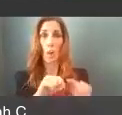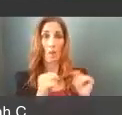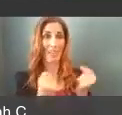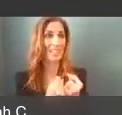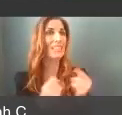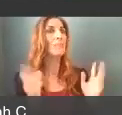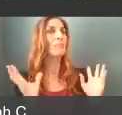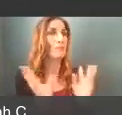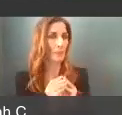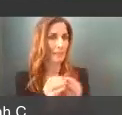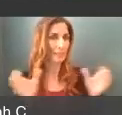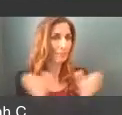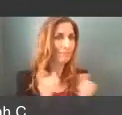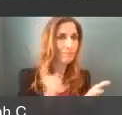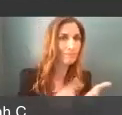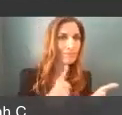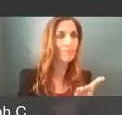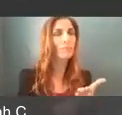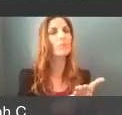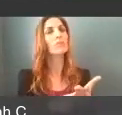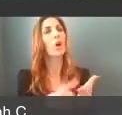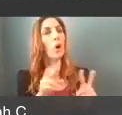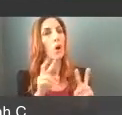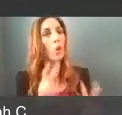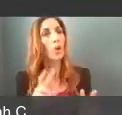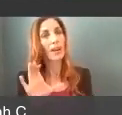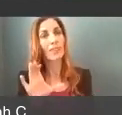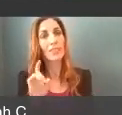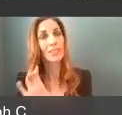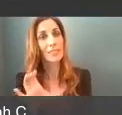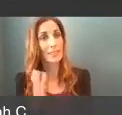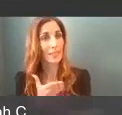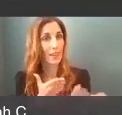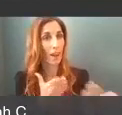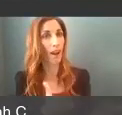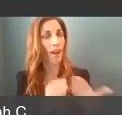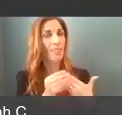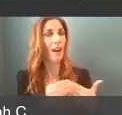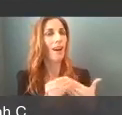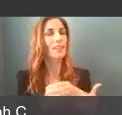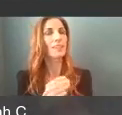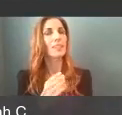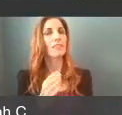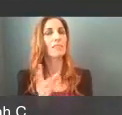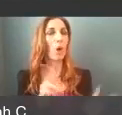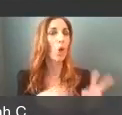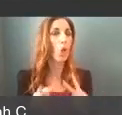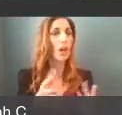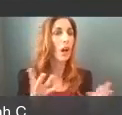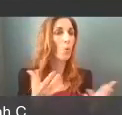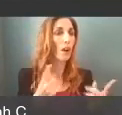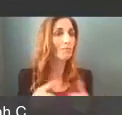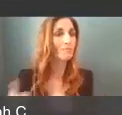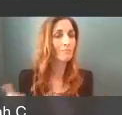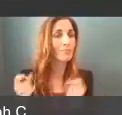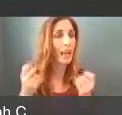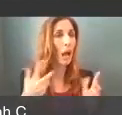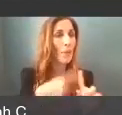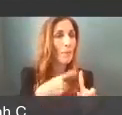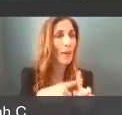and are looking at the CDC guidelines and looking at the incidence of cases here in the County and